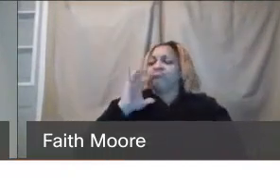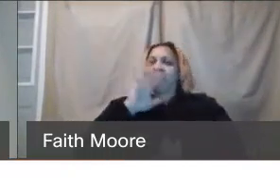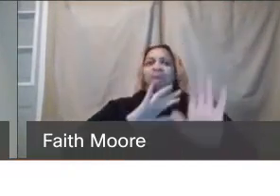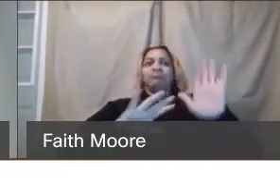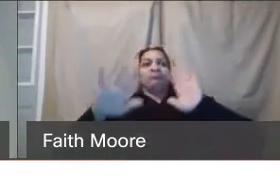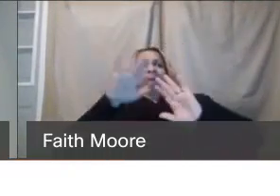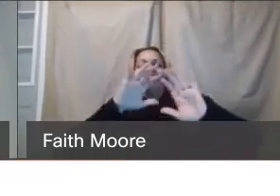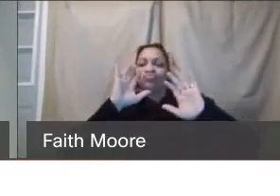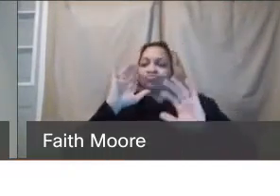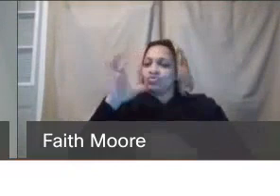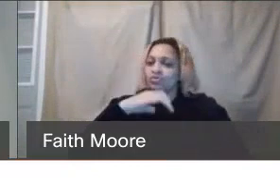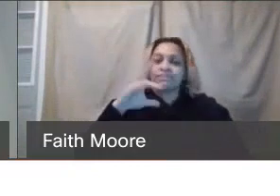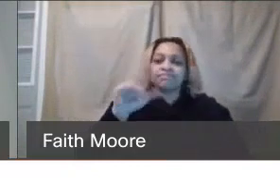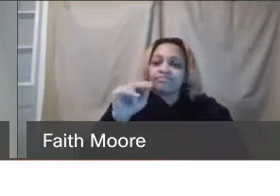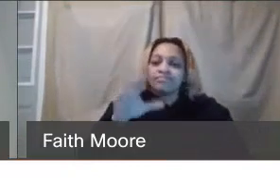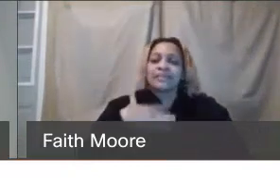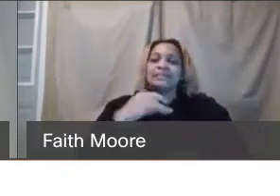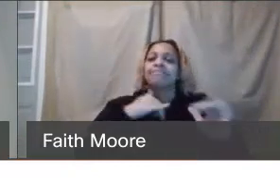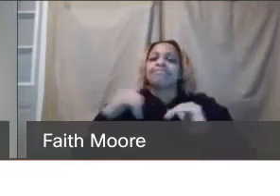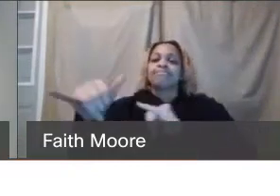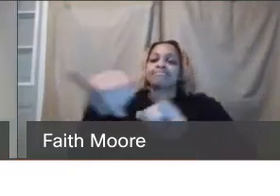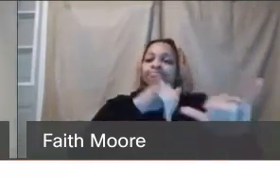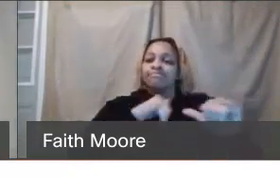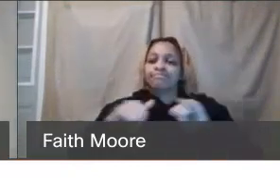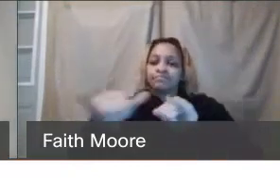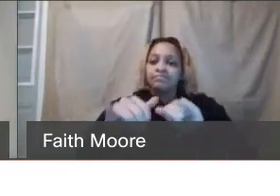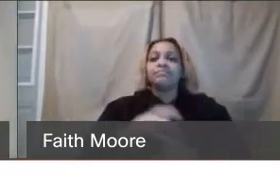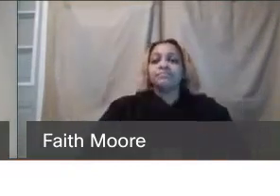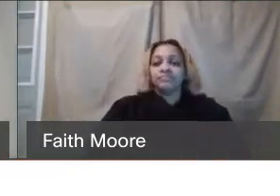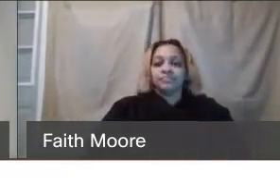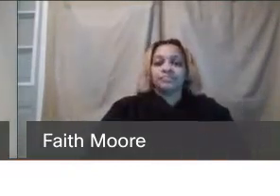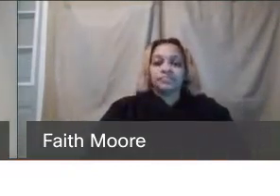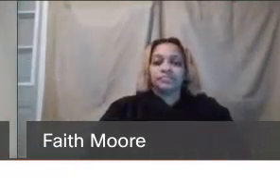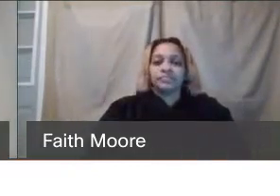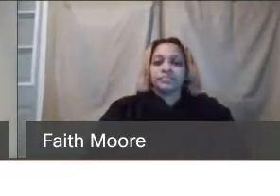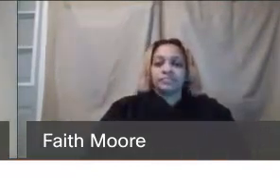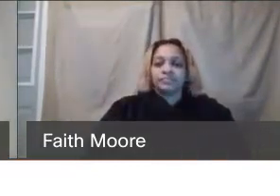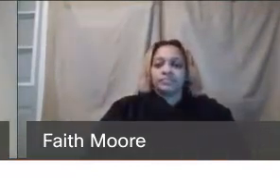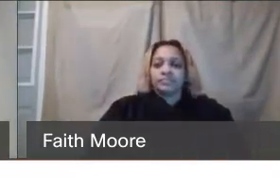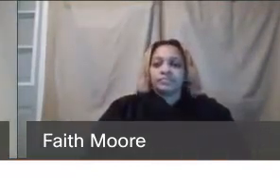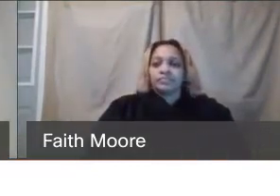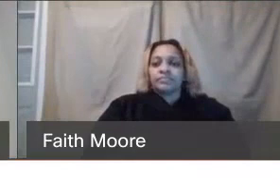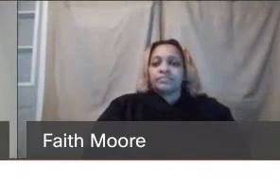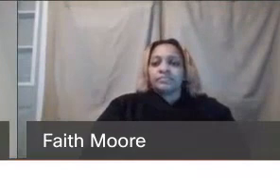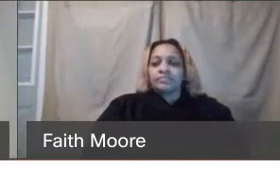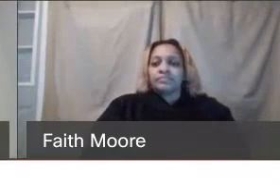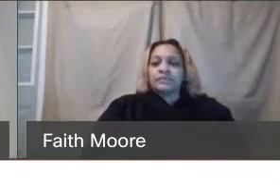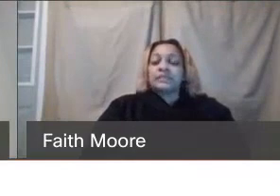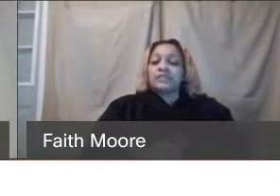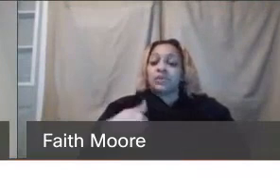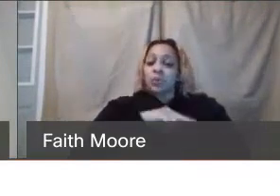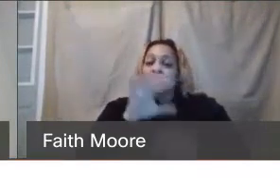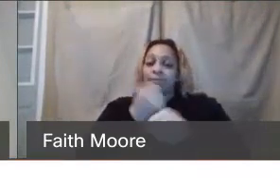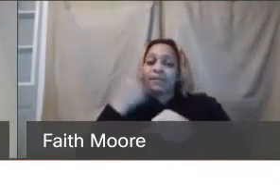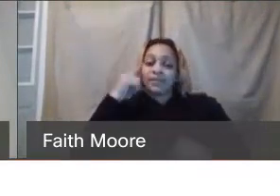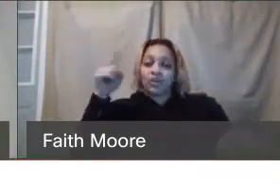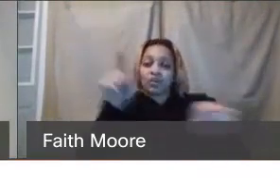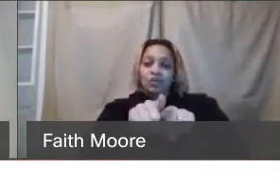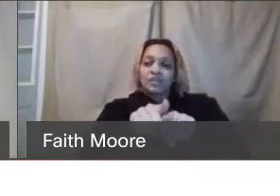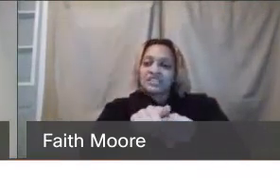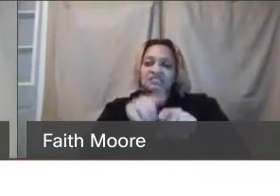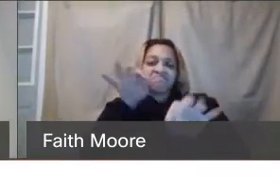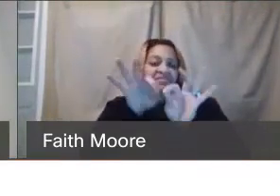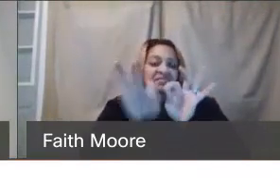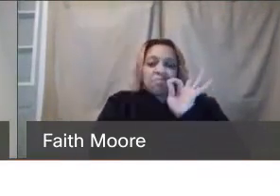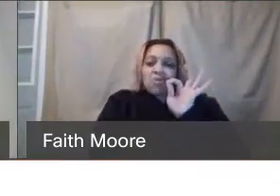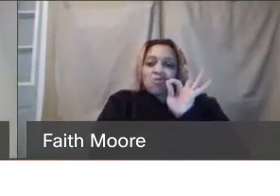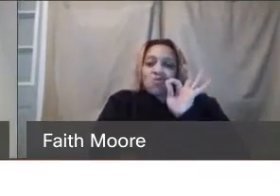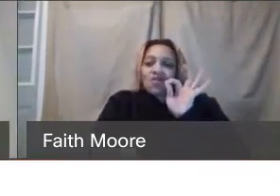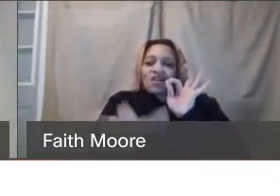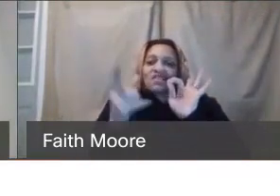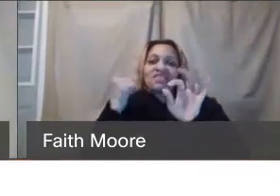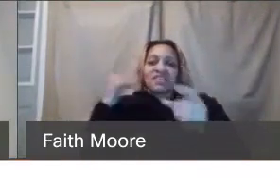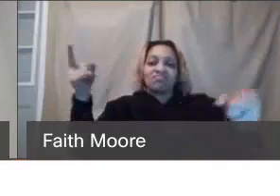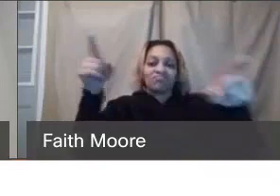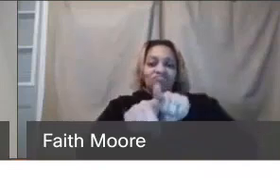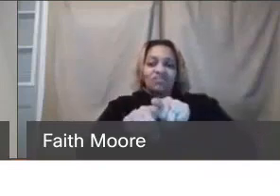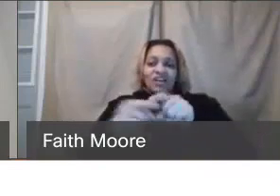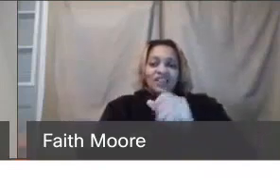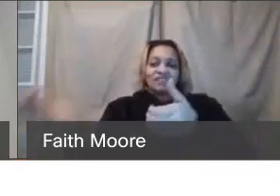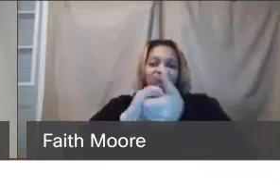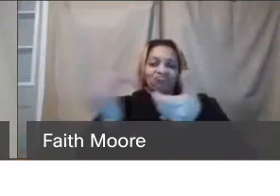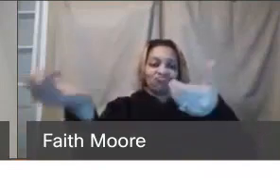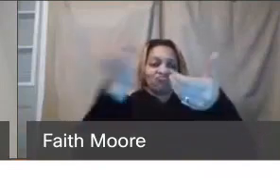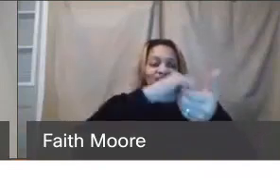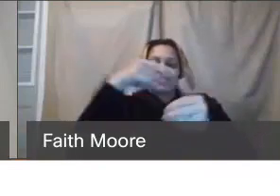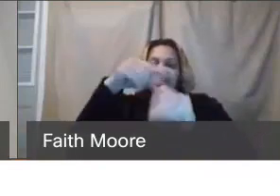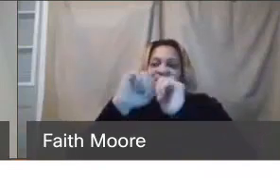For example, from the D dot on street to the MBs on street, and turns out that, making those agreements is is pretty simple part and the agreement, and the collaboration among the agencies for this project has been really phenomenal.